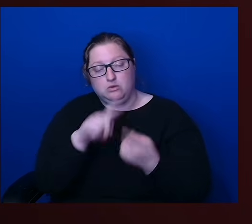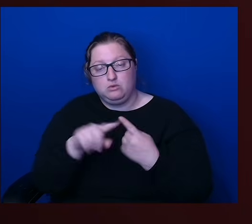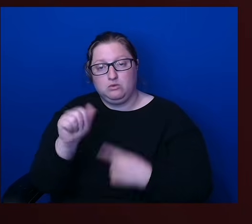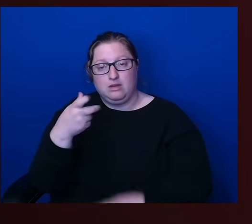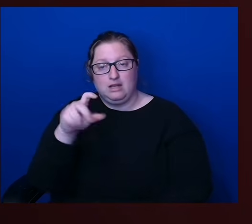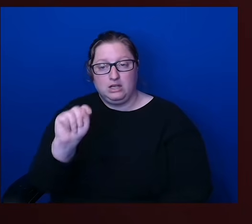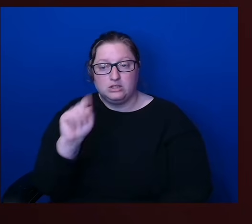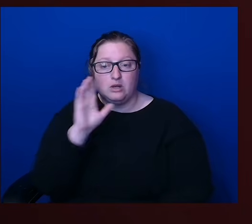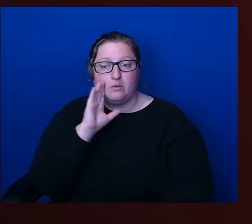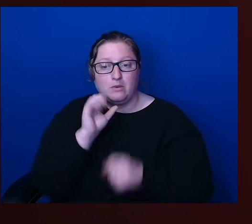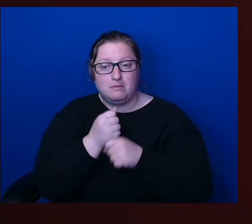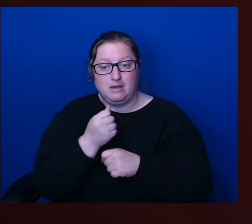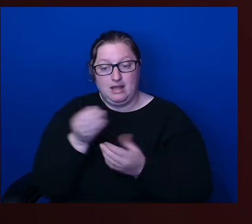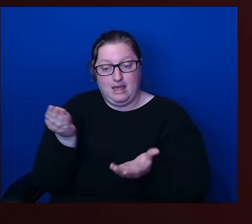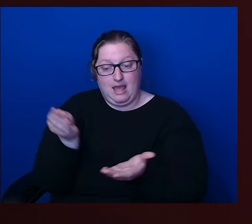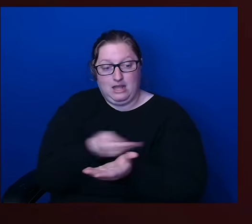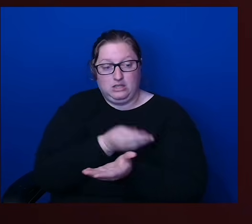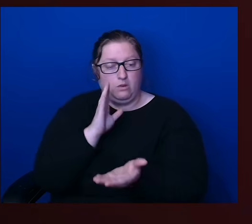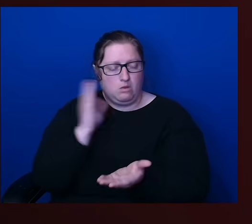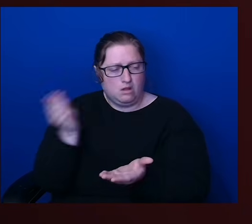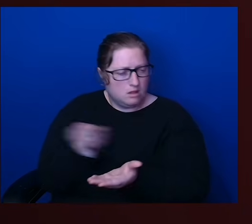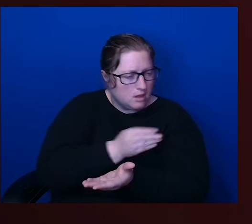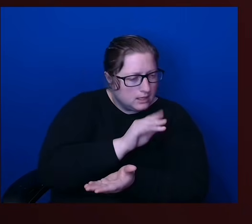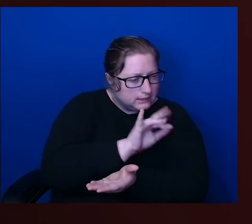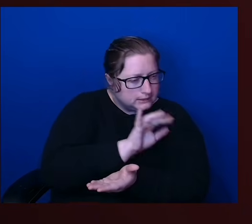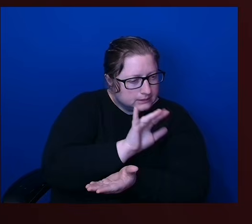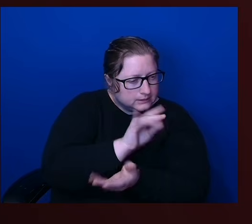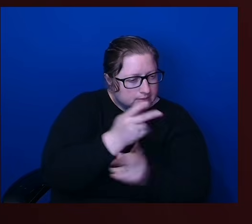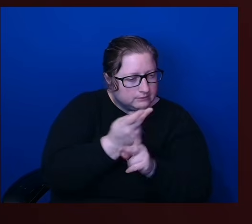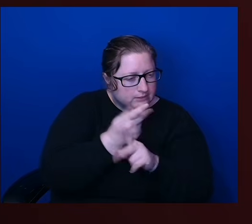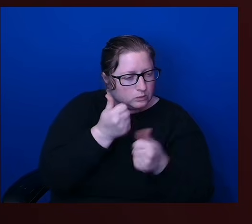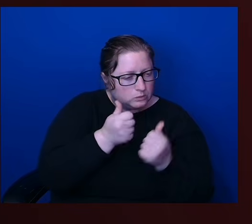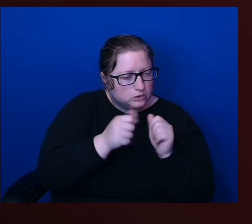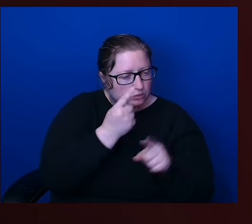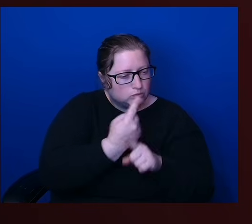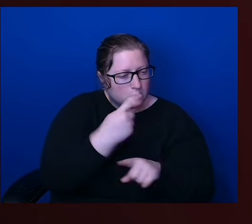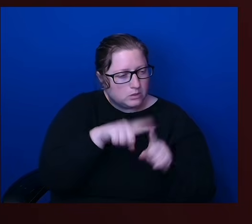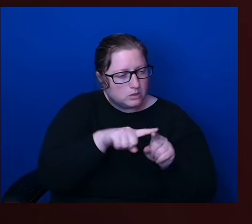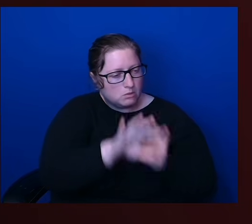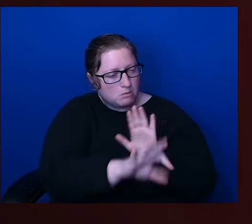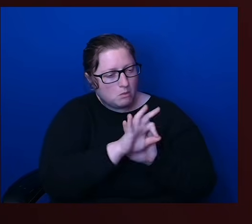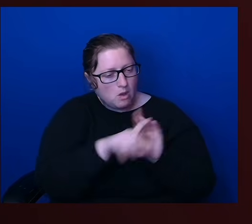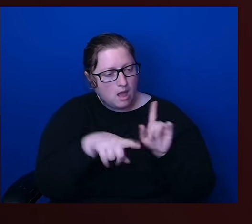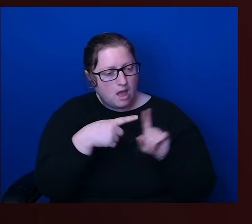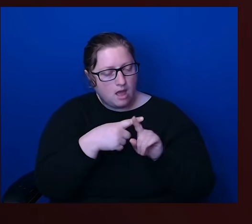call and synthesize the response. It's very, very powerful